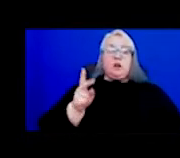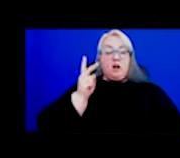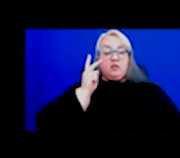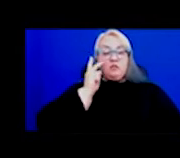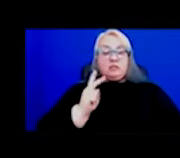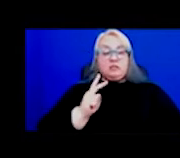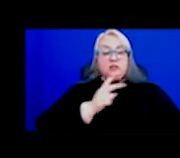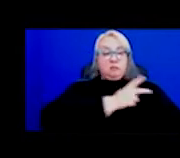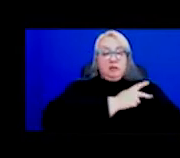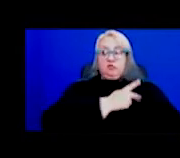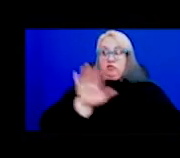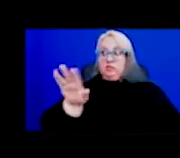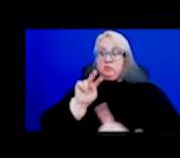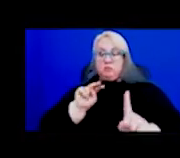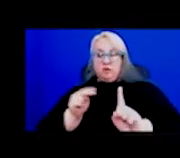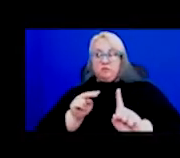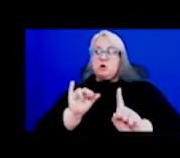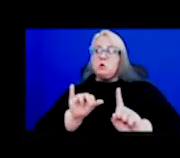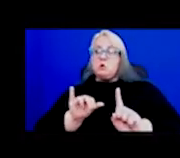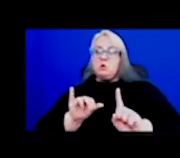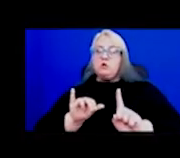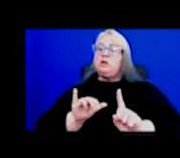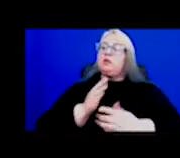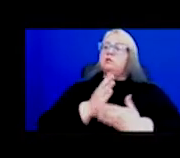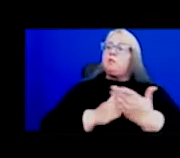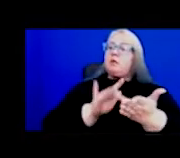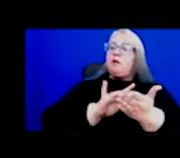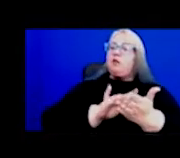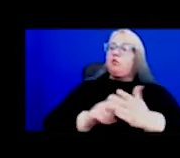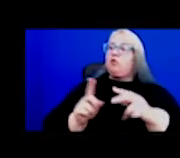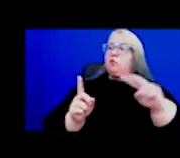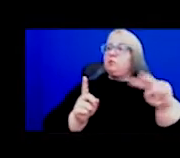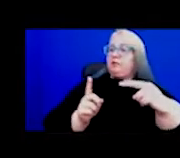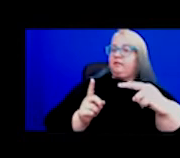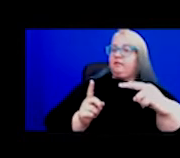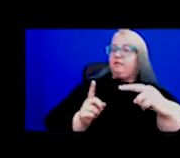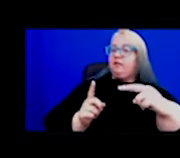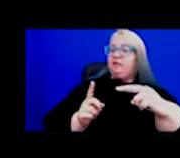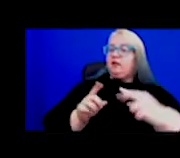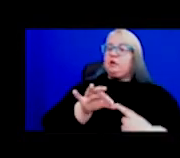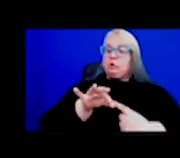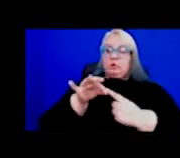and some of the unique aspects to consider for American Indians and I know most of you are